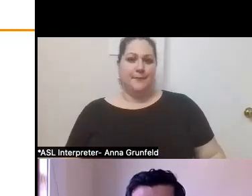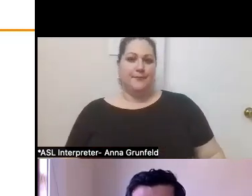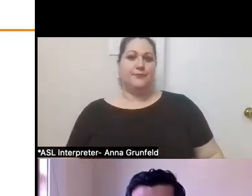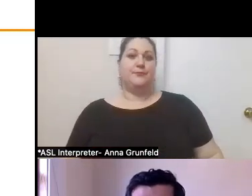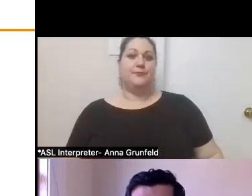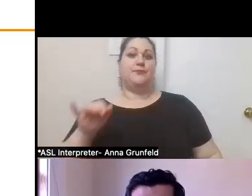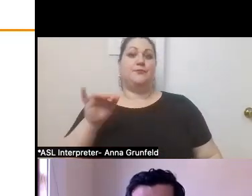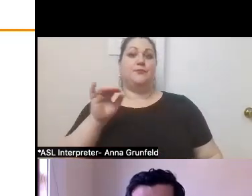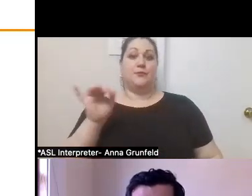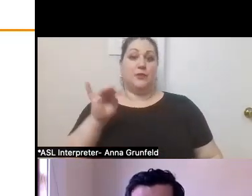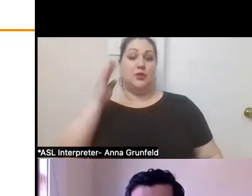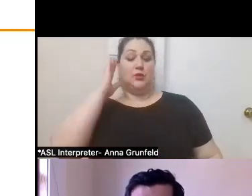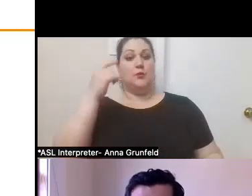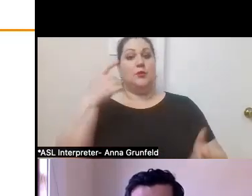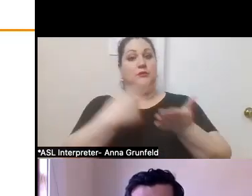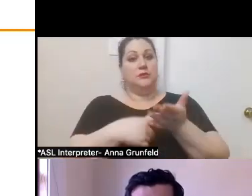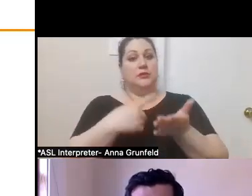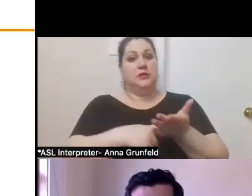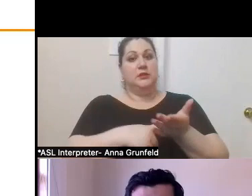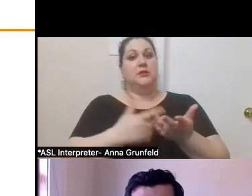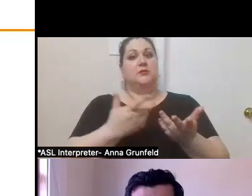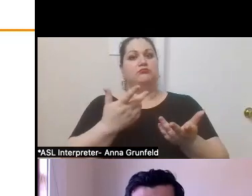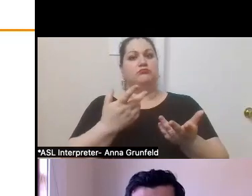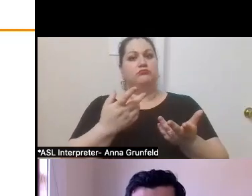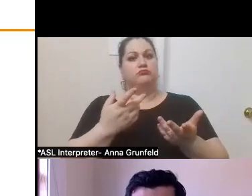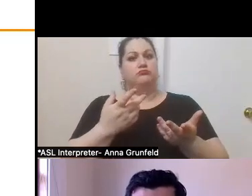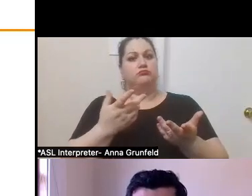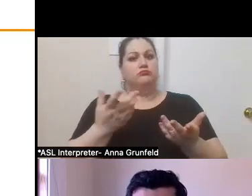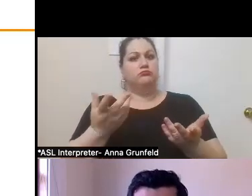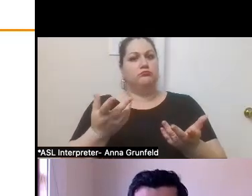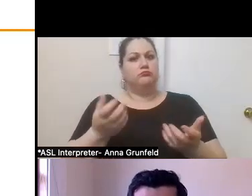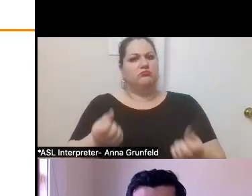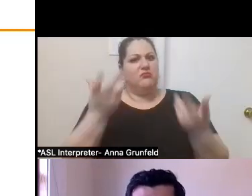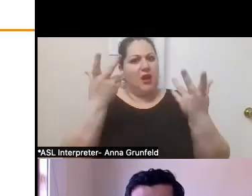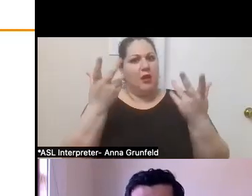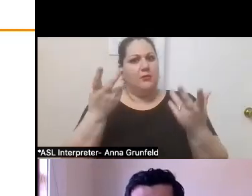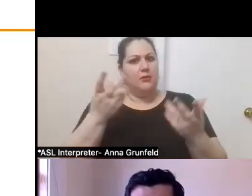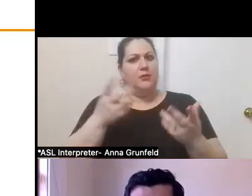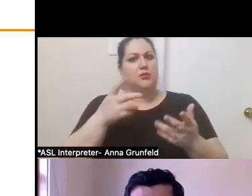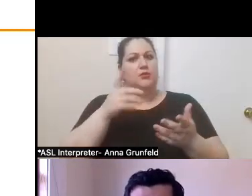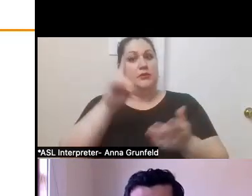both in the United States and Canada. I'm on positions in medical students.